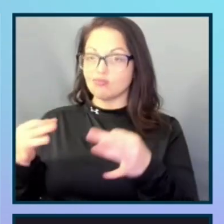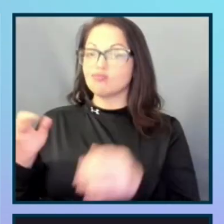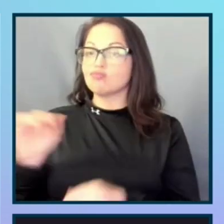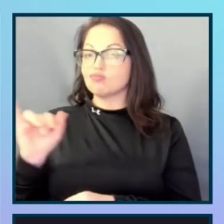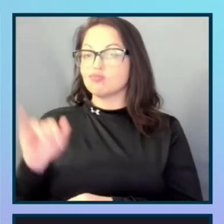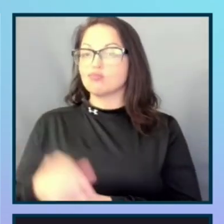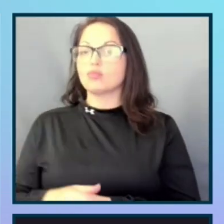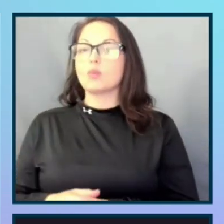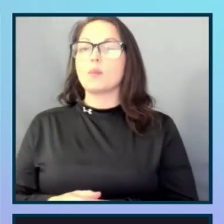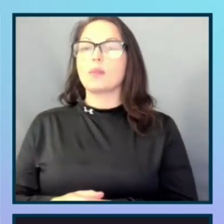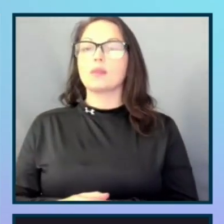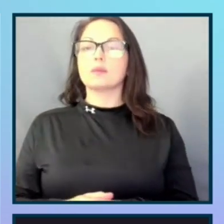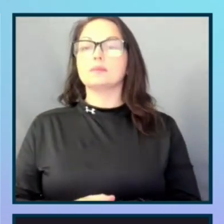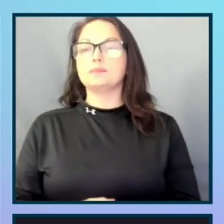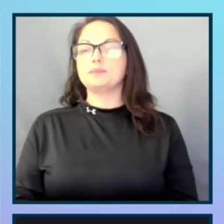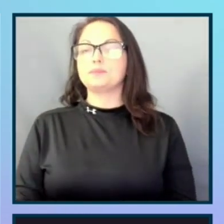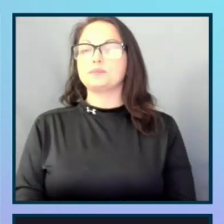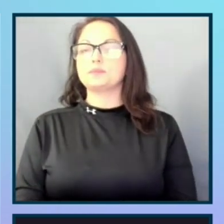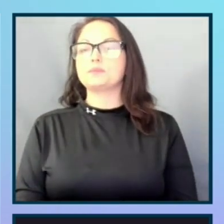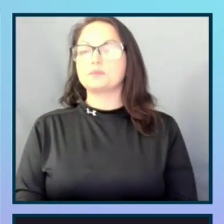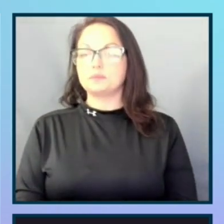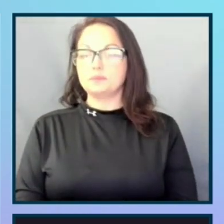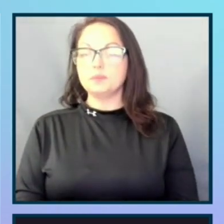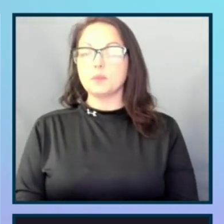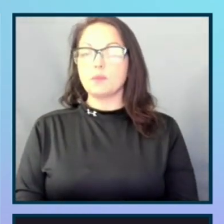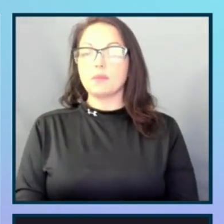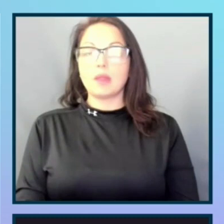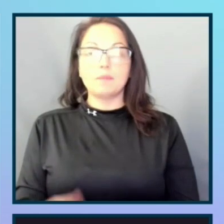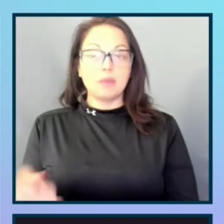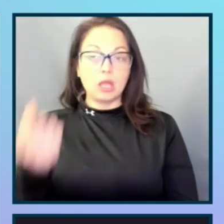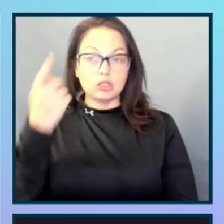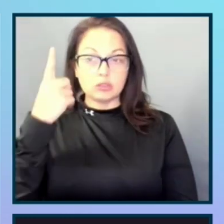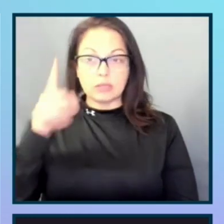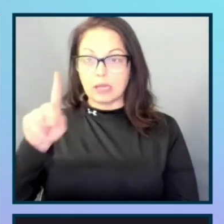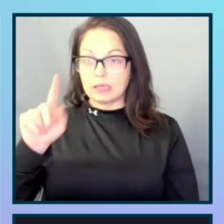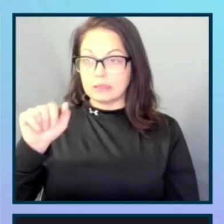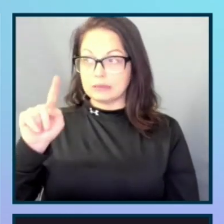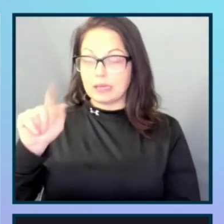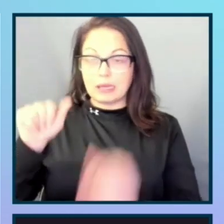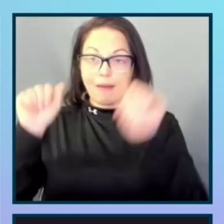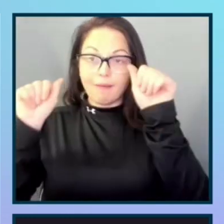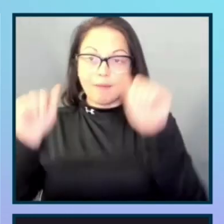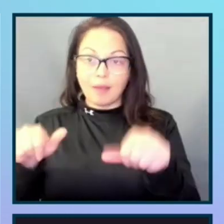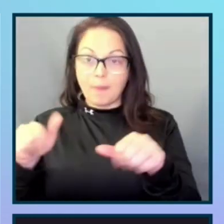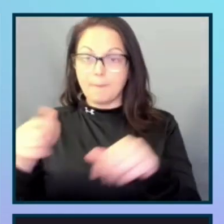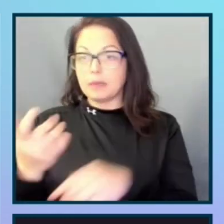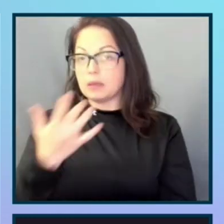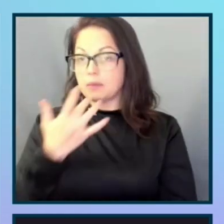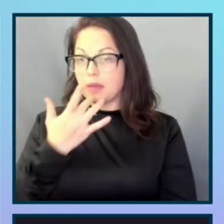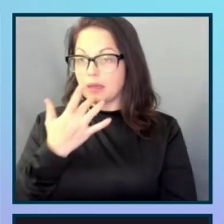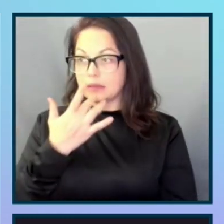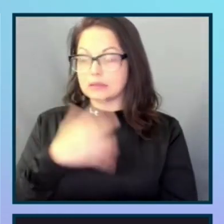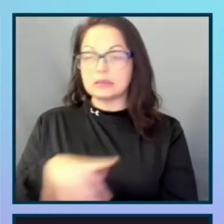And so understanding that data is or can be biased, and that data is or can exclude,